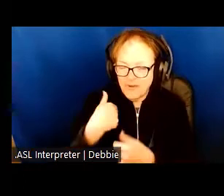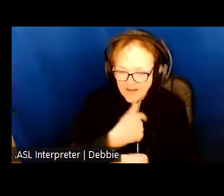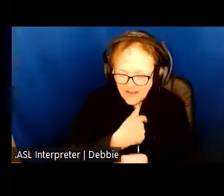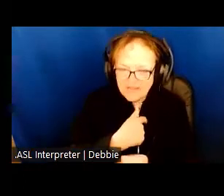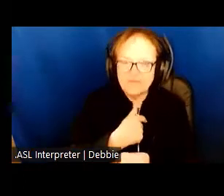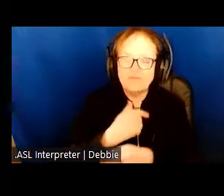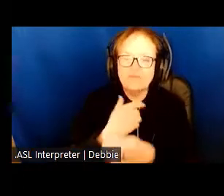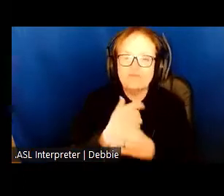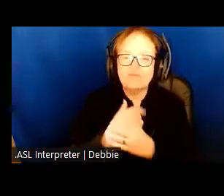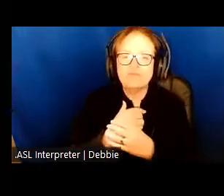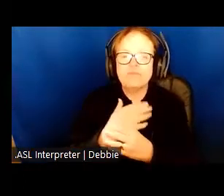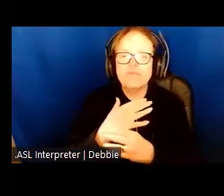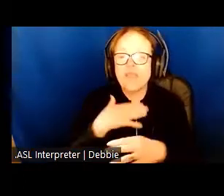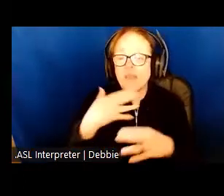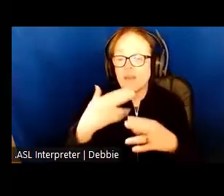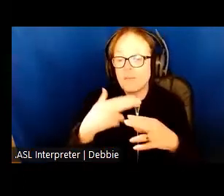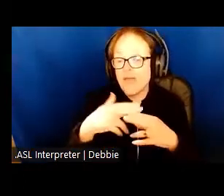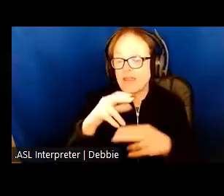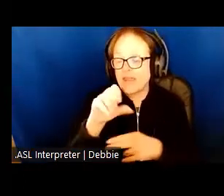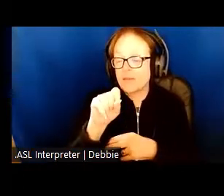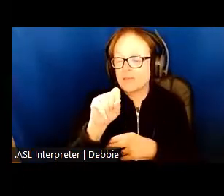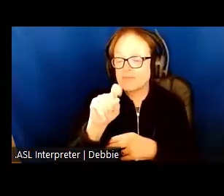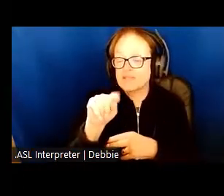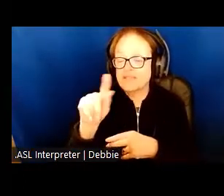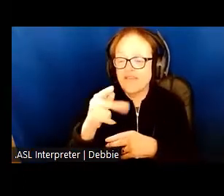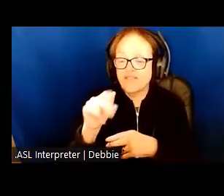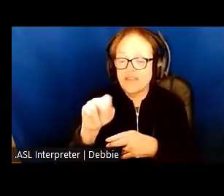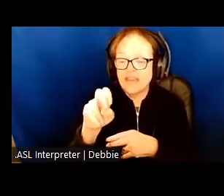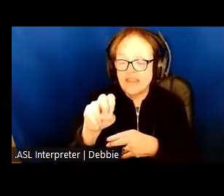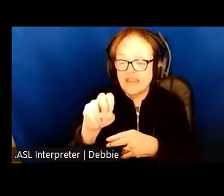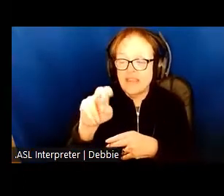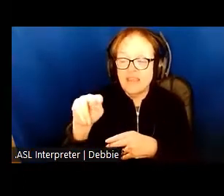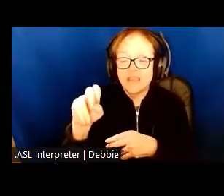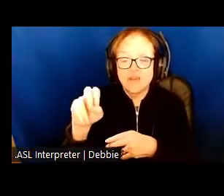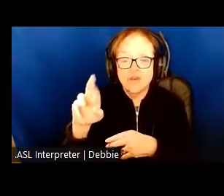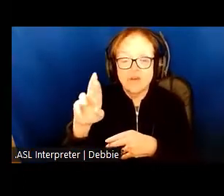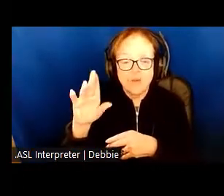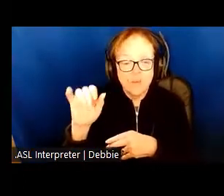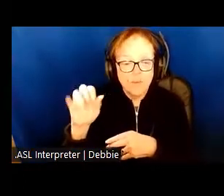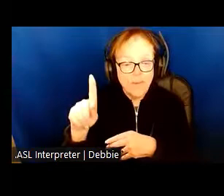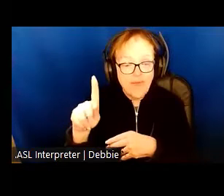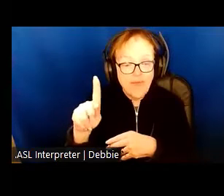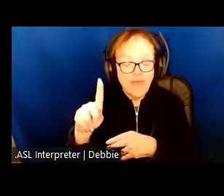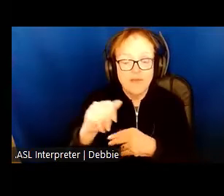name is Stephanie Nerbak and I am the Program Associate for Artist Services and Public Art